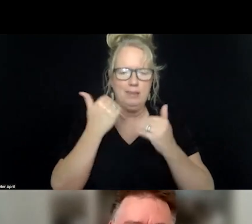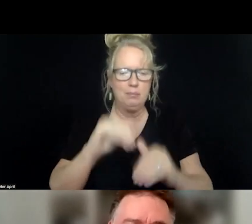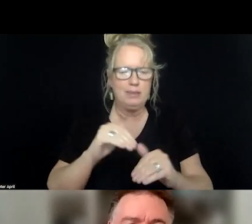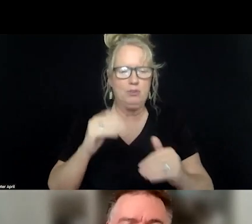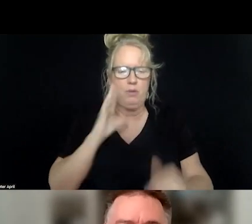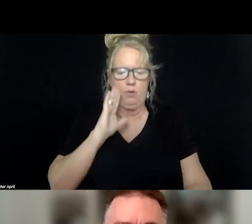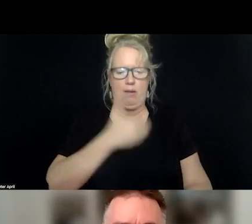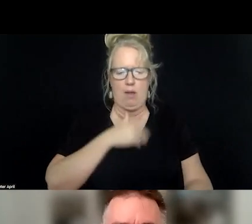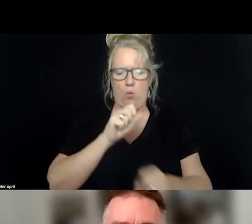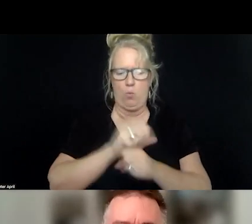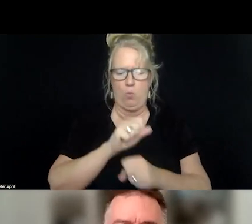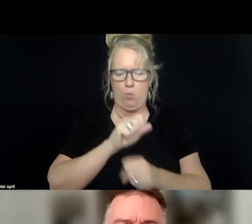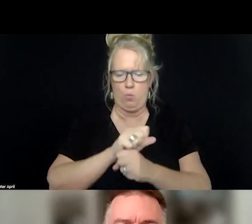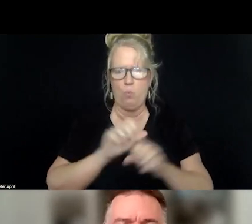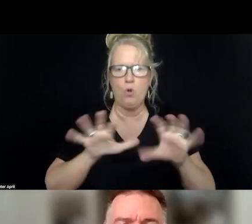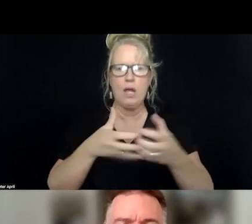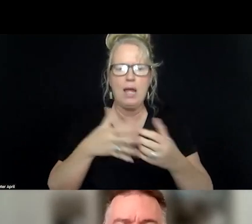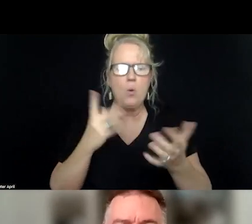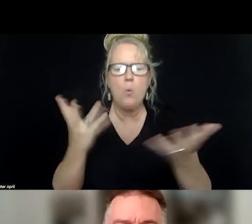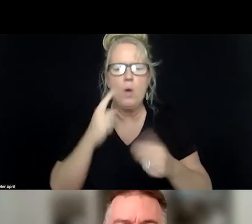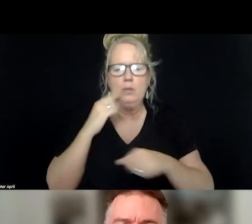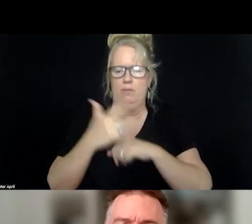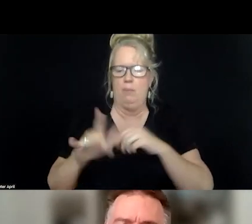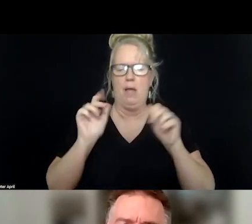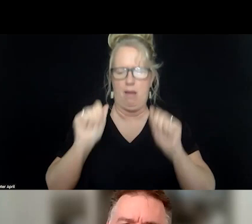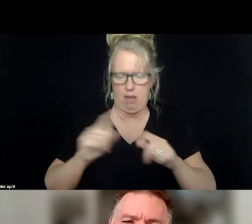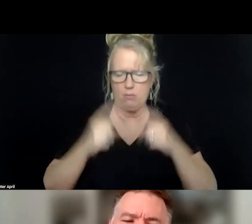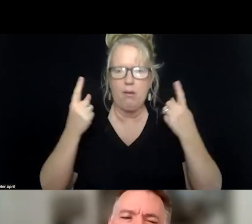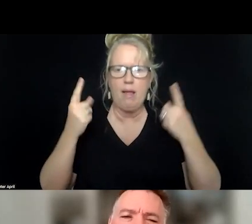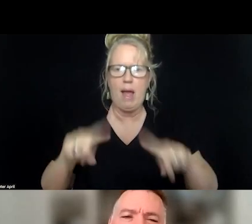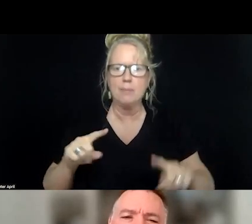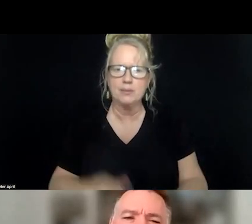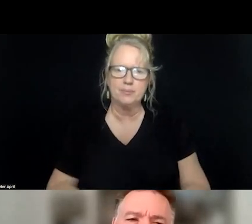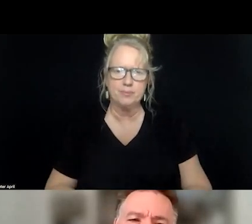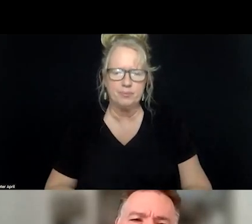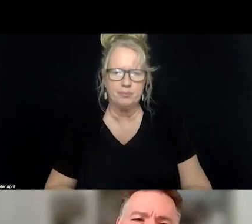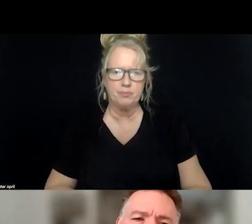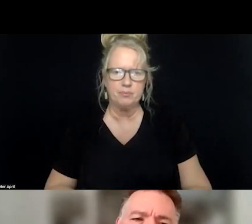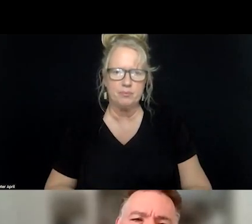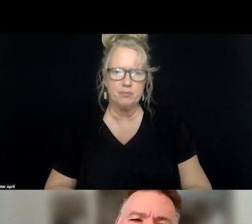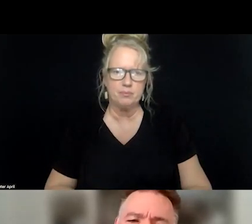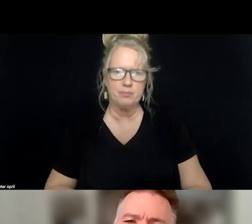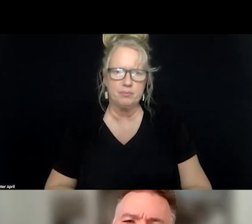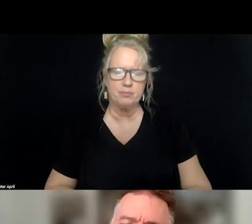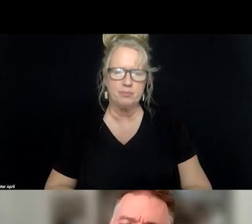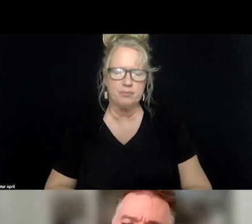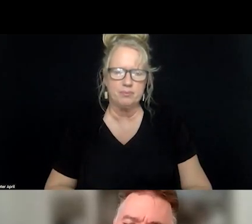WHAT IS AVAILABLE AND HOW CAN WE PULL THIS OFF? SO THINGS YOU NEED TO KNOW.